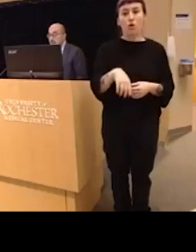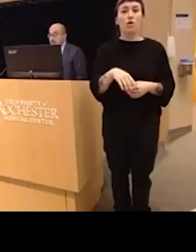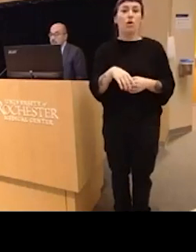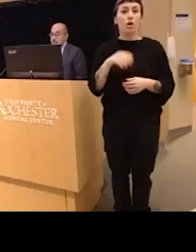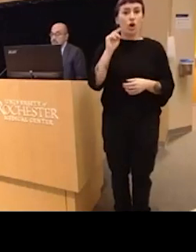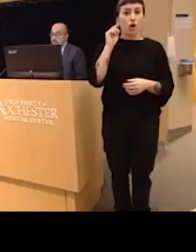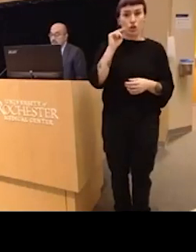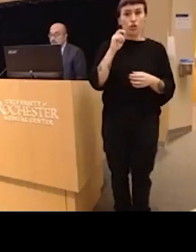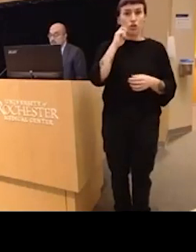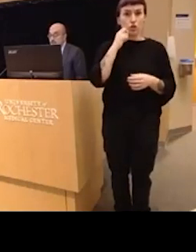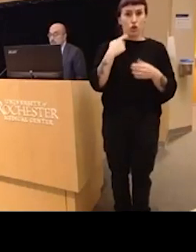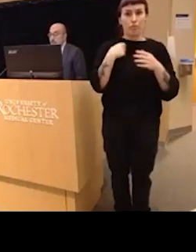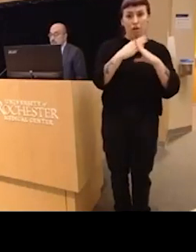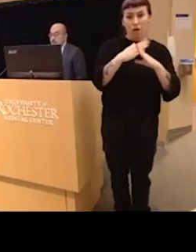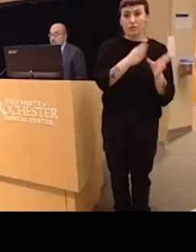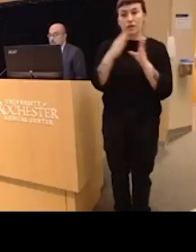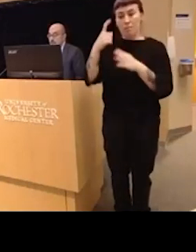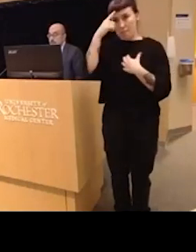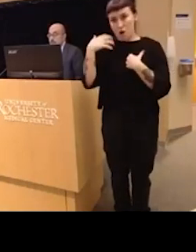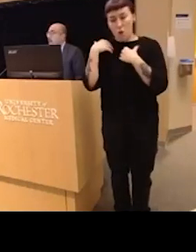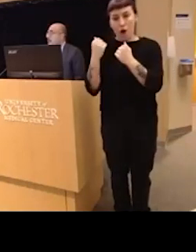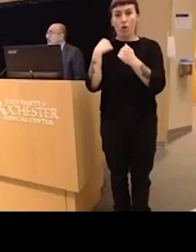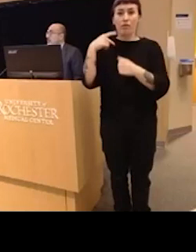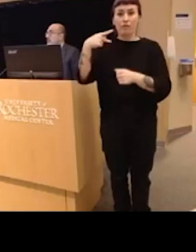turn opioids Mental Health Physical Therapy you know and different different combination